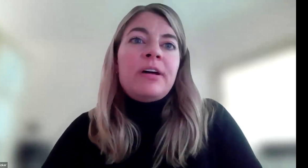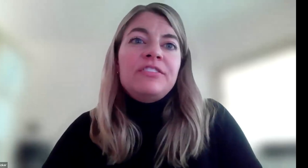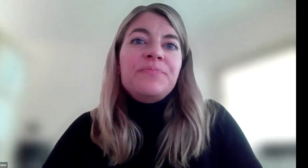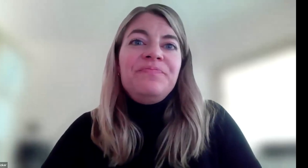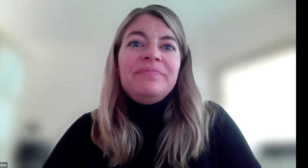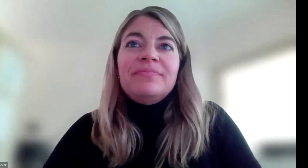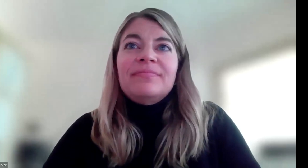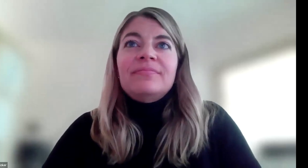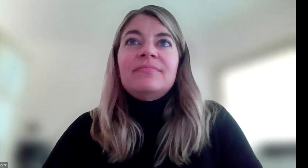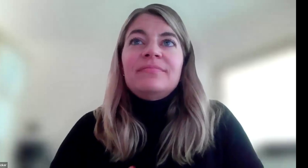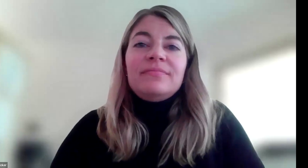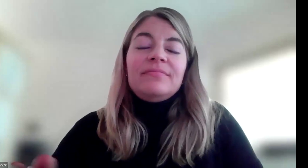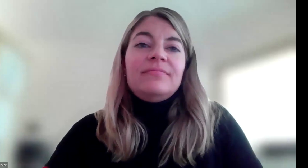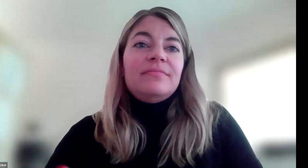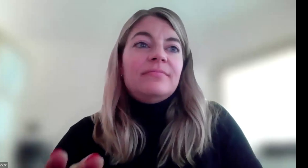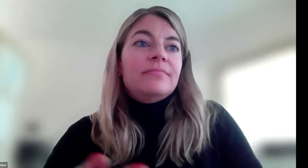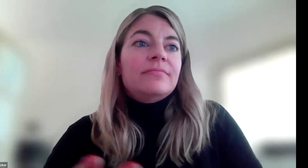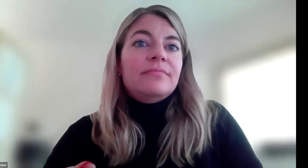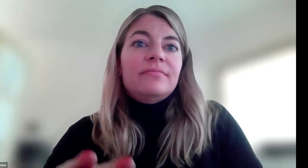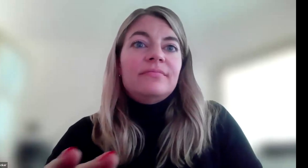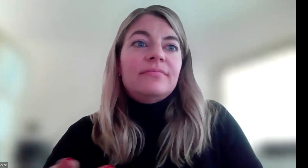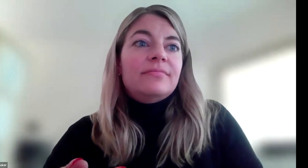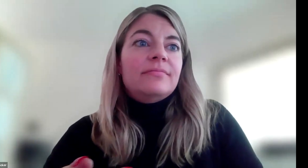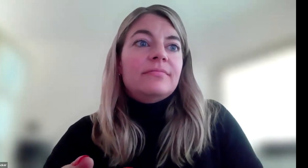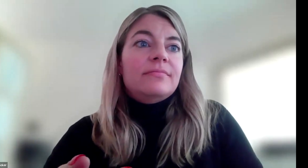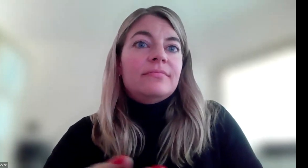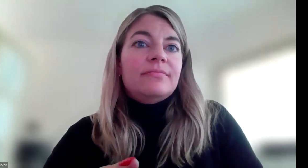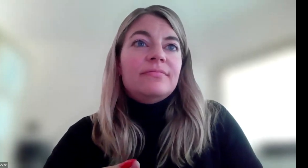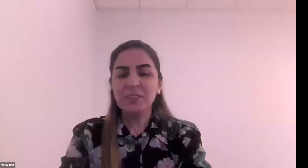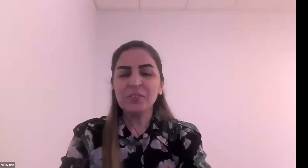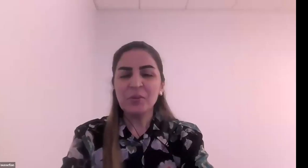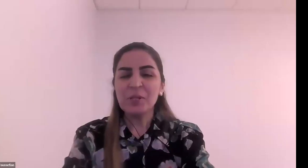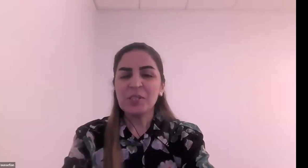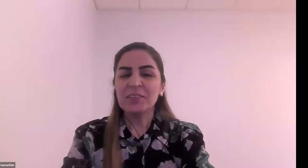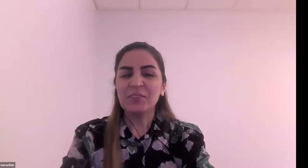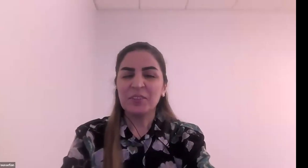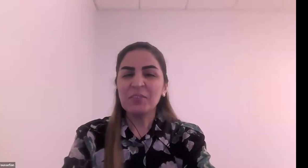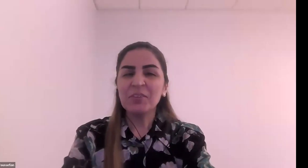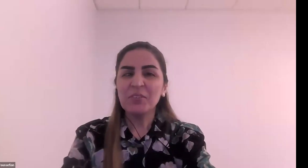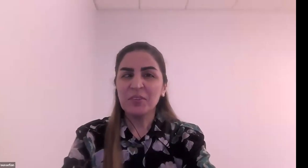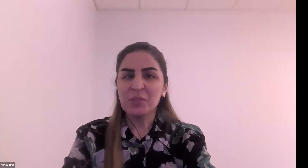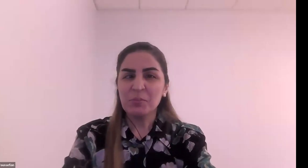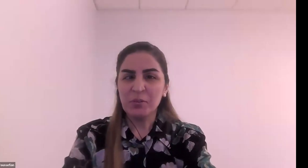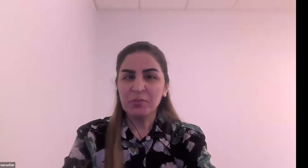Wow, thank you so much, Alison. That was such a powerful and full of great examples and great